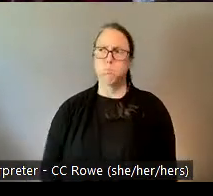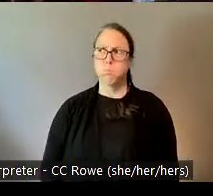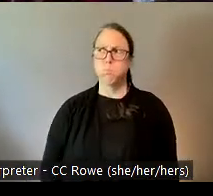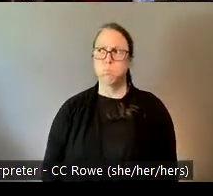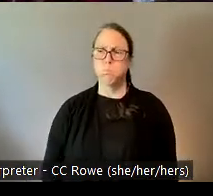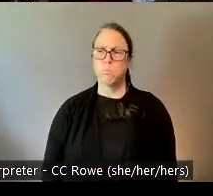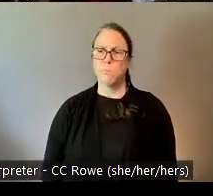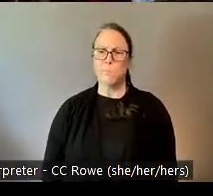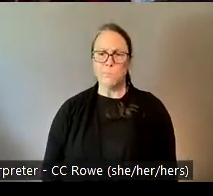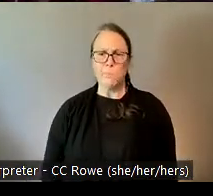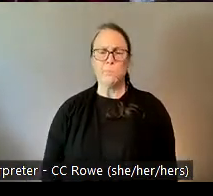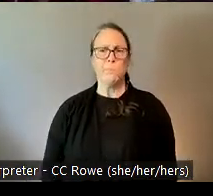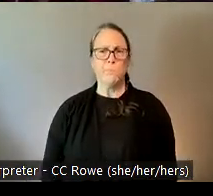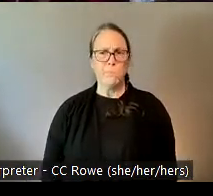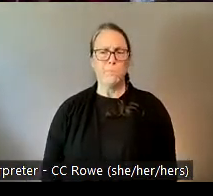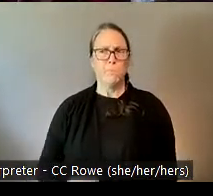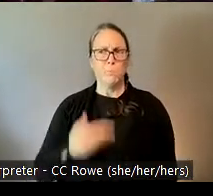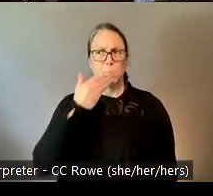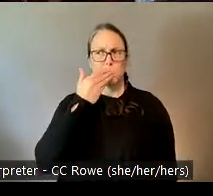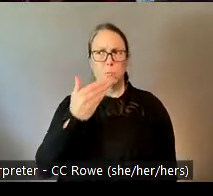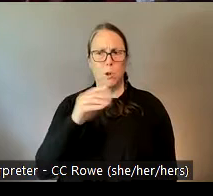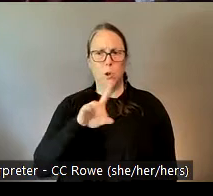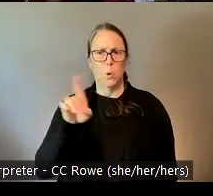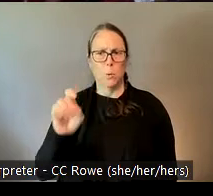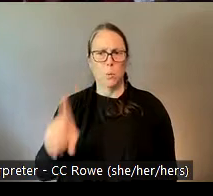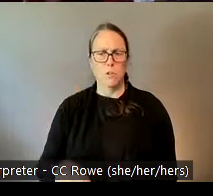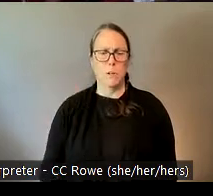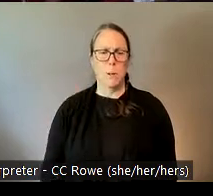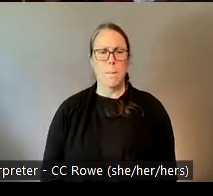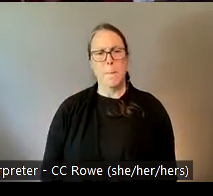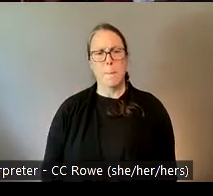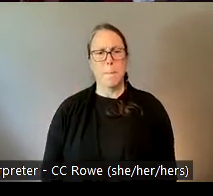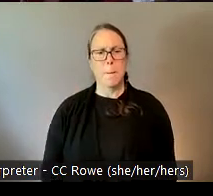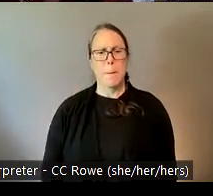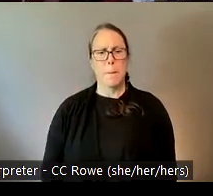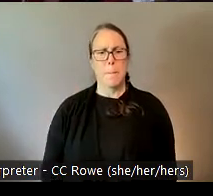That's a good question. And it probably depends on the quality